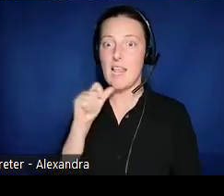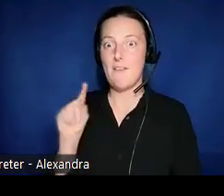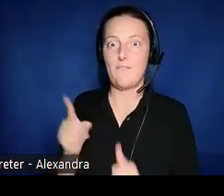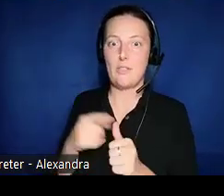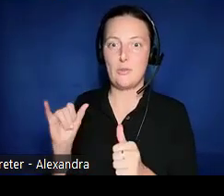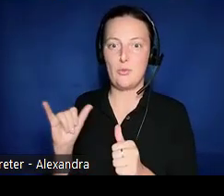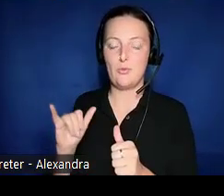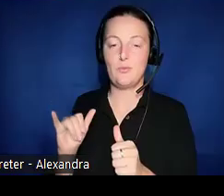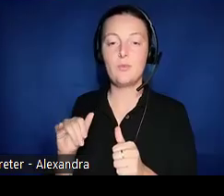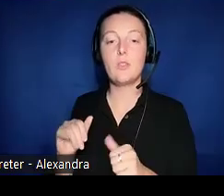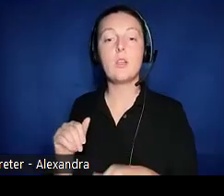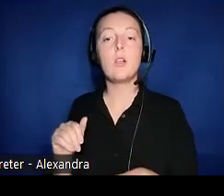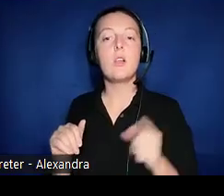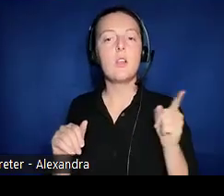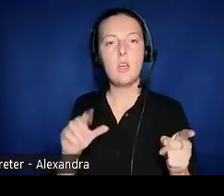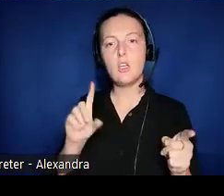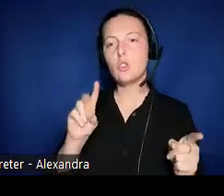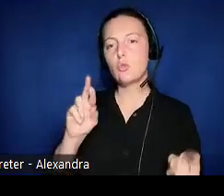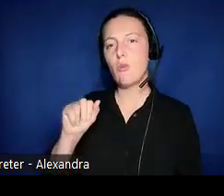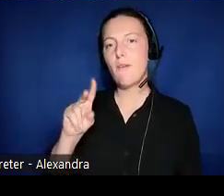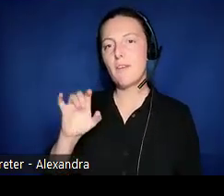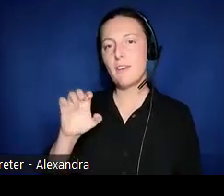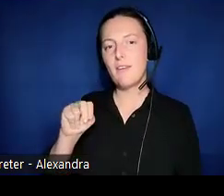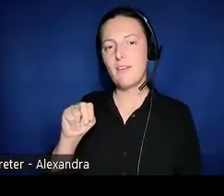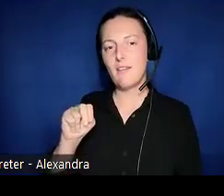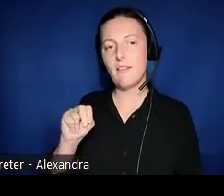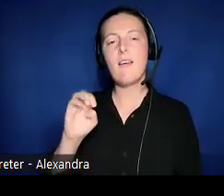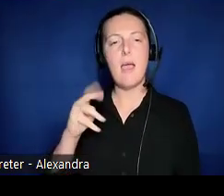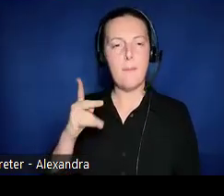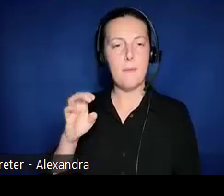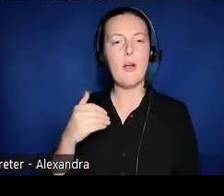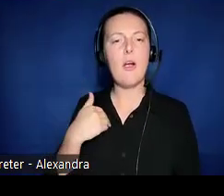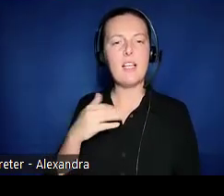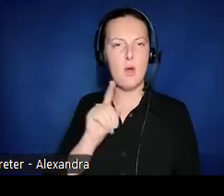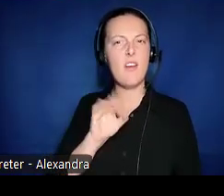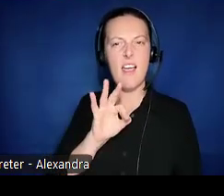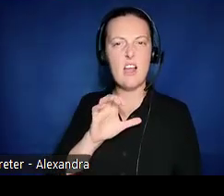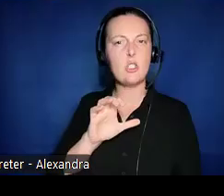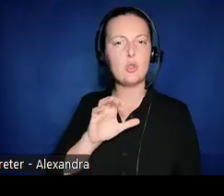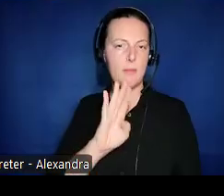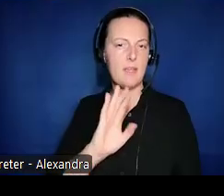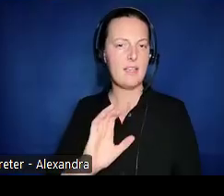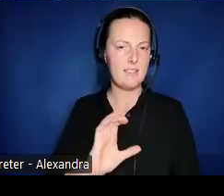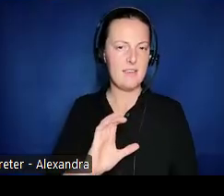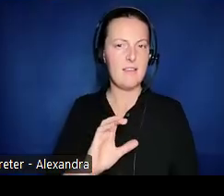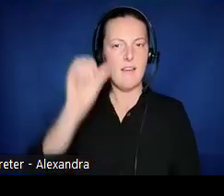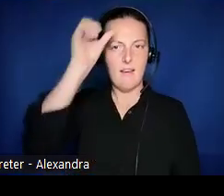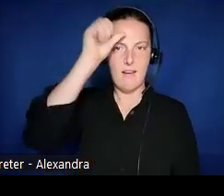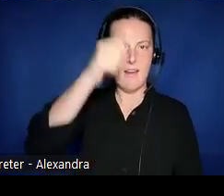Empire I think has it in 900 BC in India. In China there are formulas for the mean that are used to